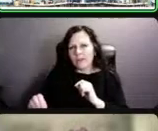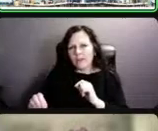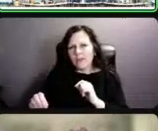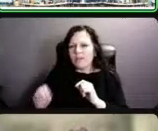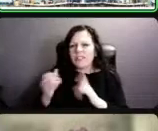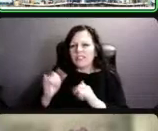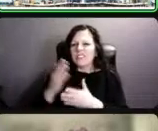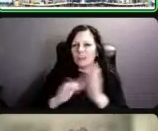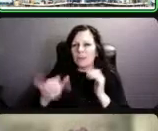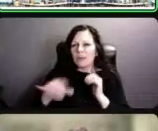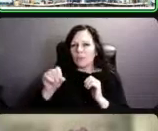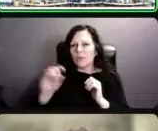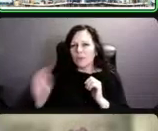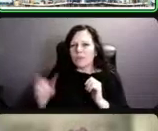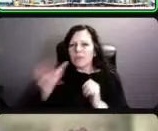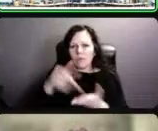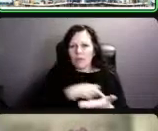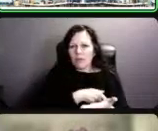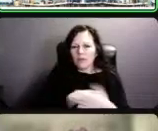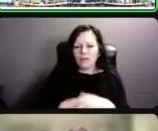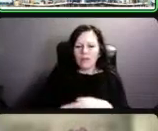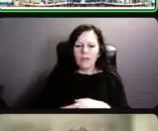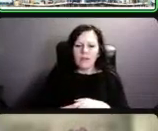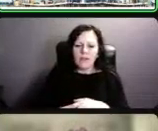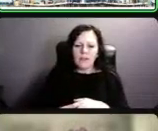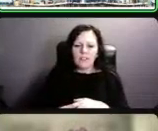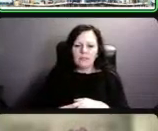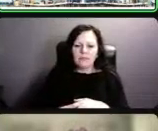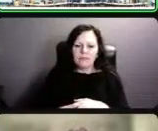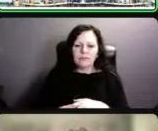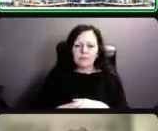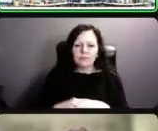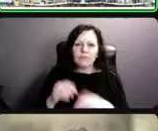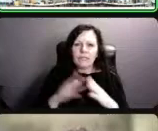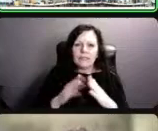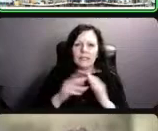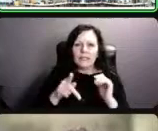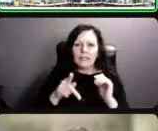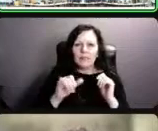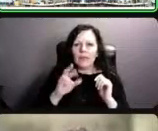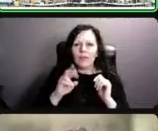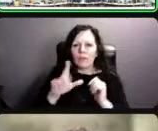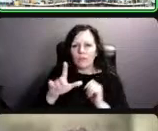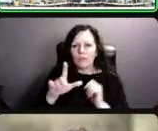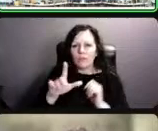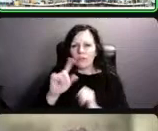PERCENT RATE WE CAN STILL